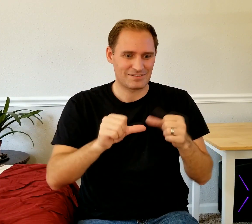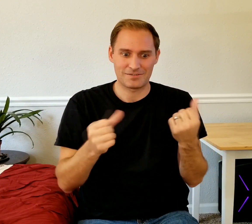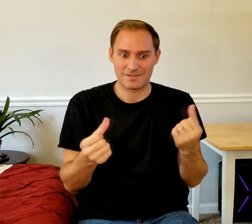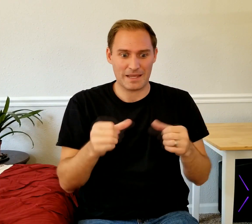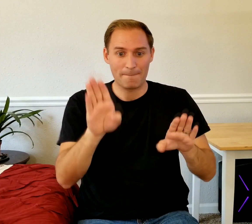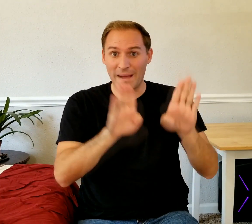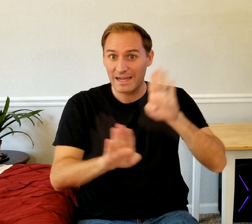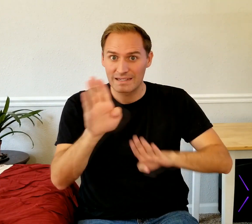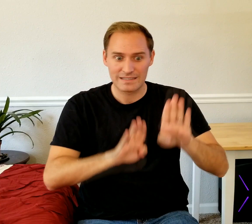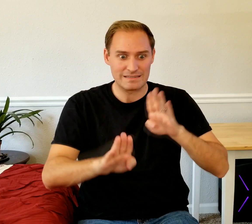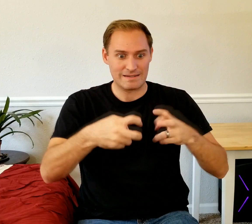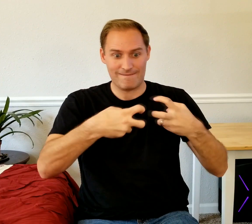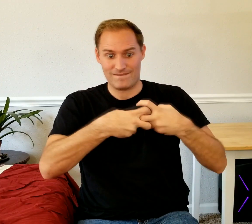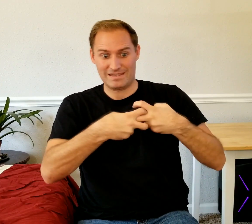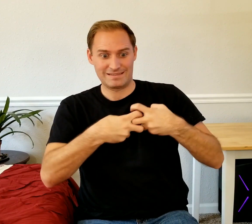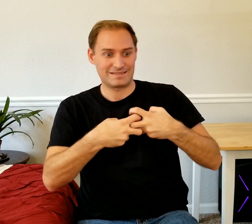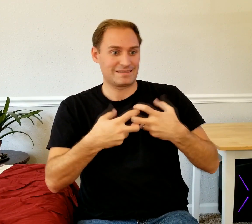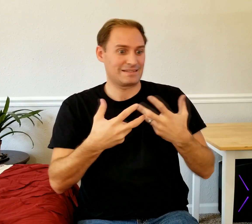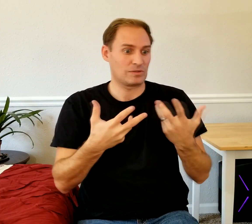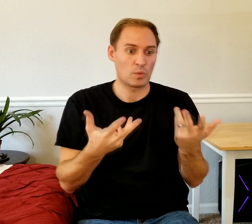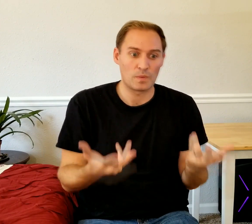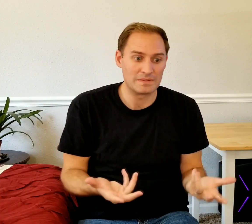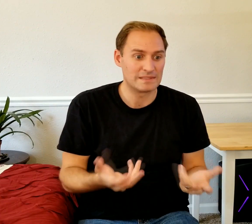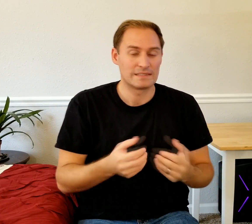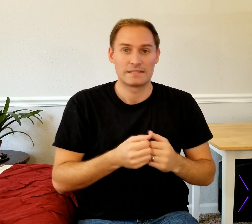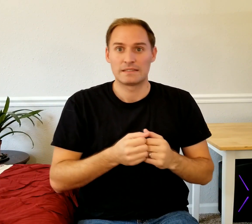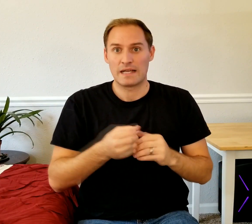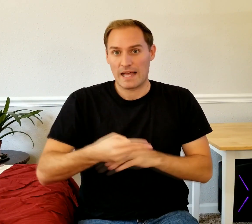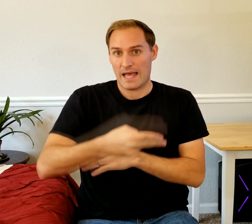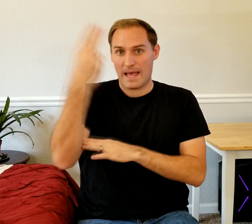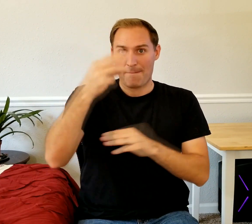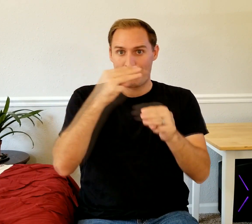interpreting for Microbiology or for physics or for quantum physics, higher